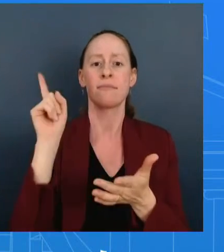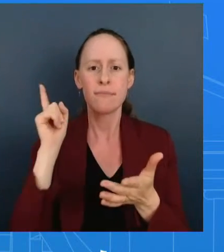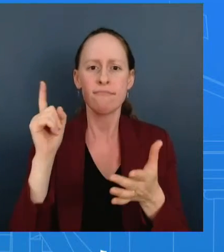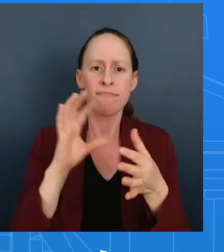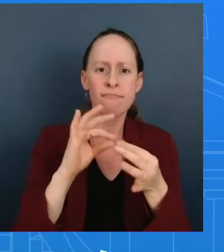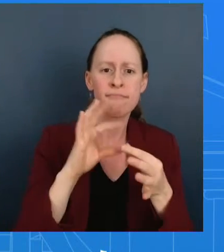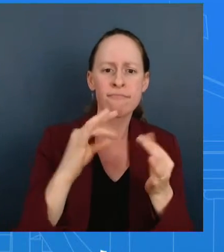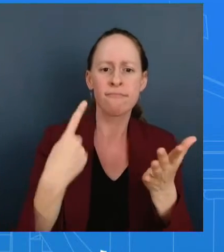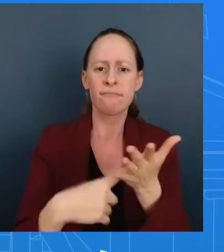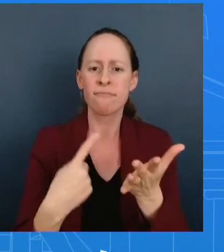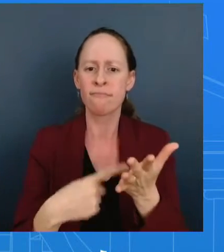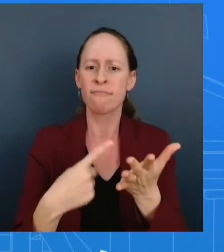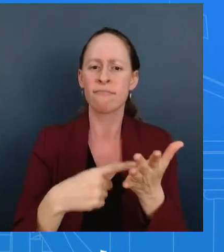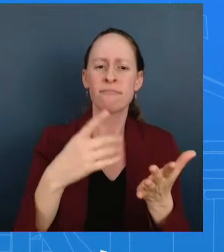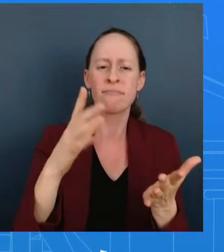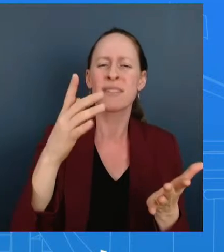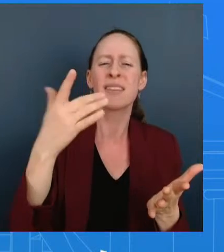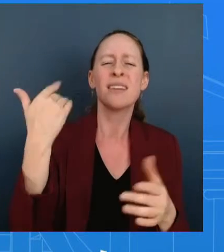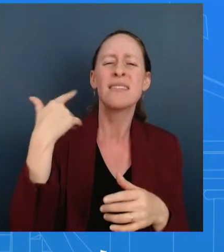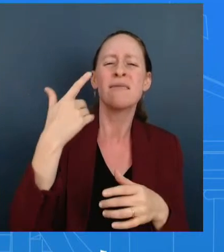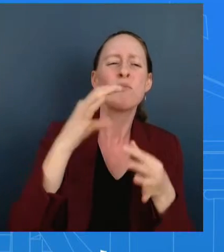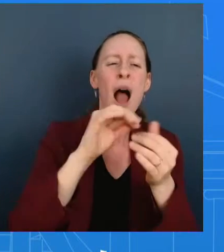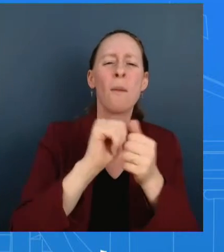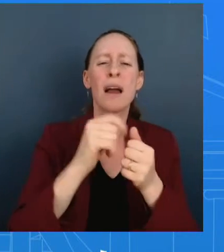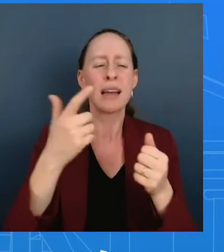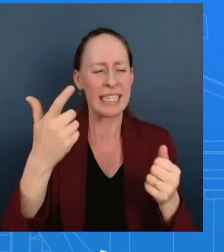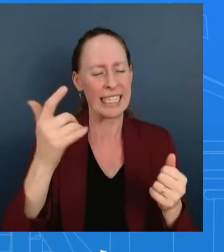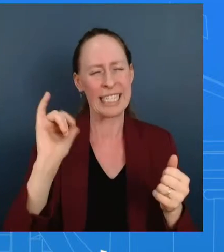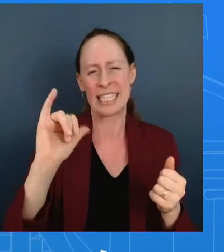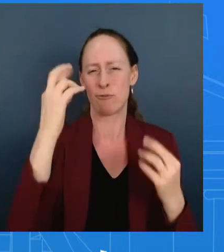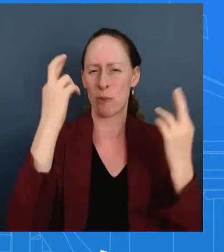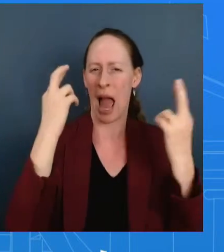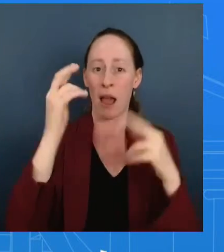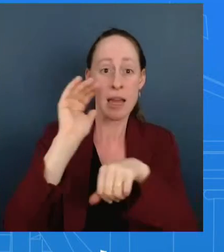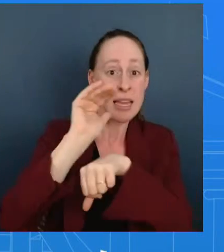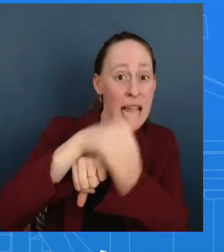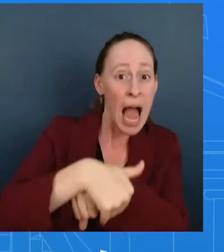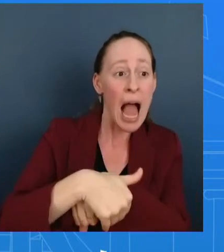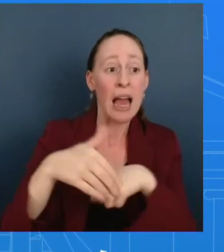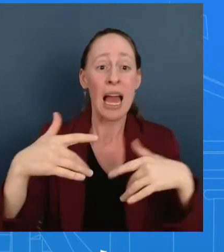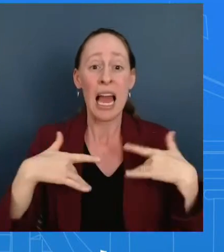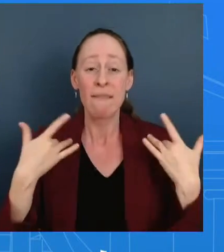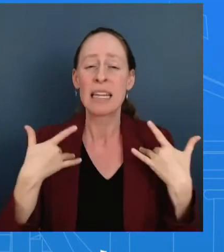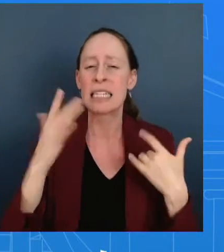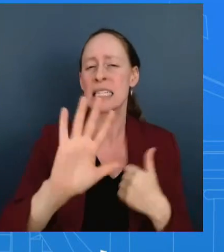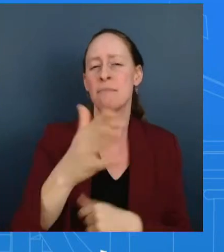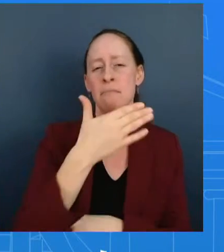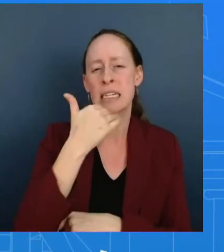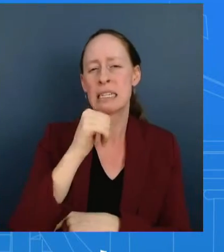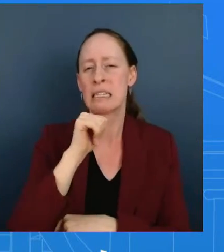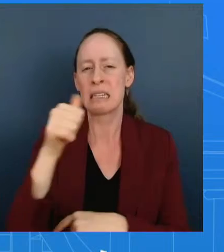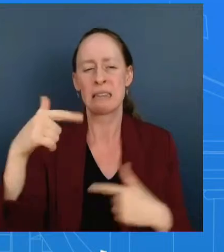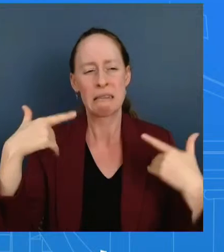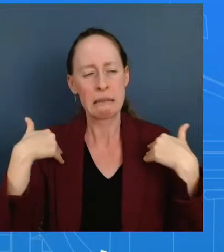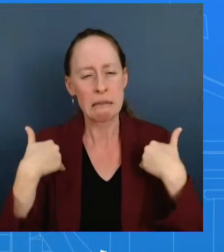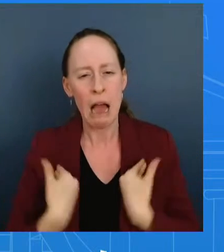just because he'd rather focus on resting and doesn't want to have a long day. In your understanding of things,